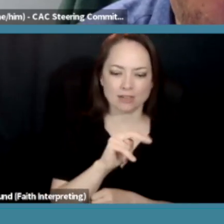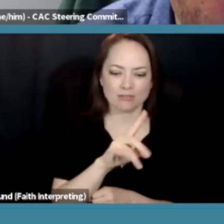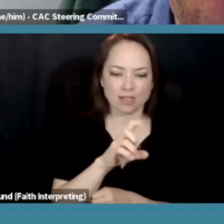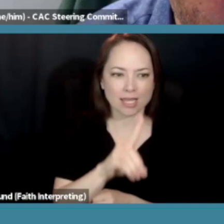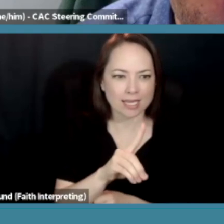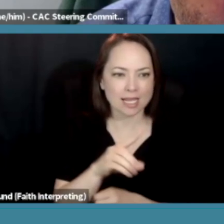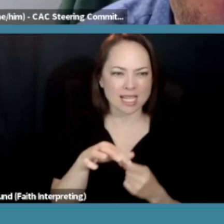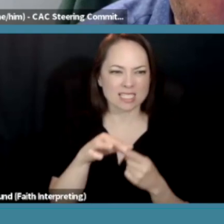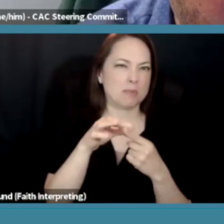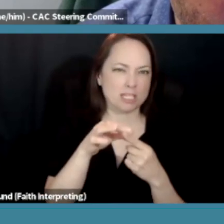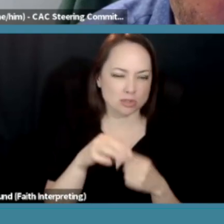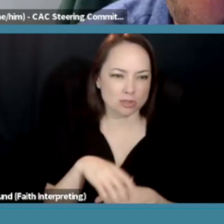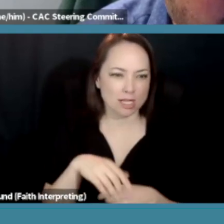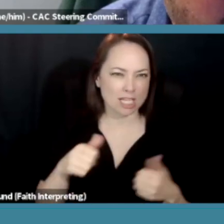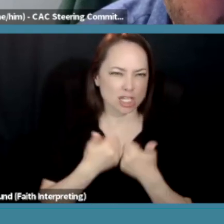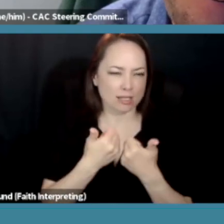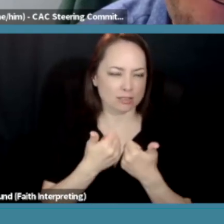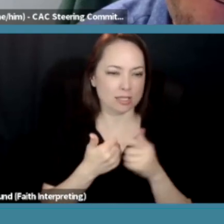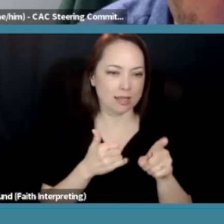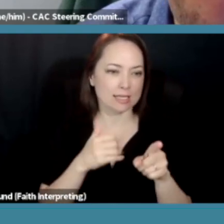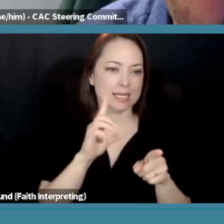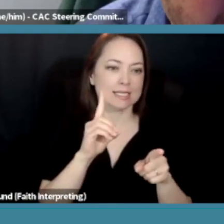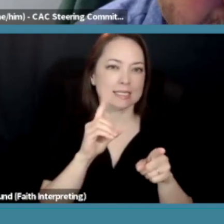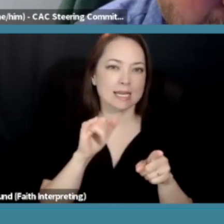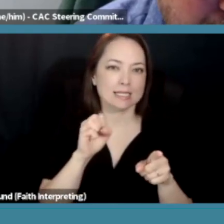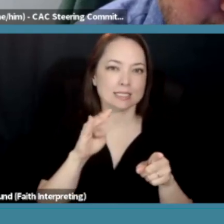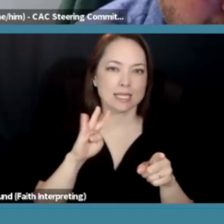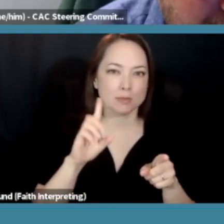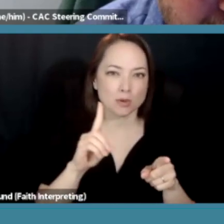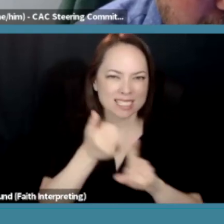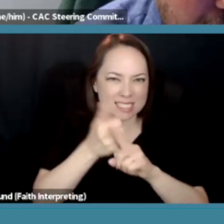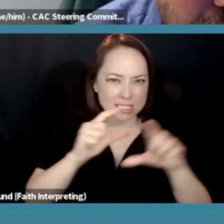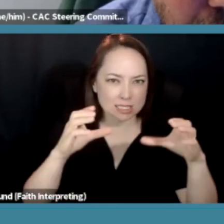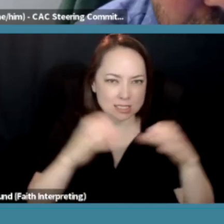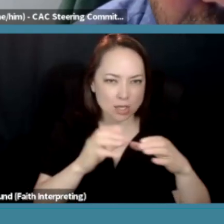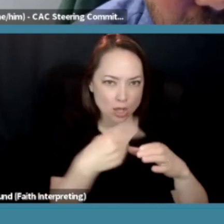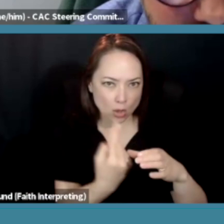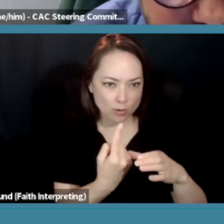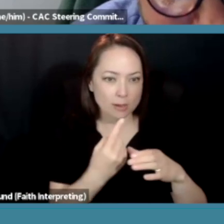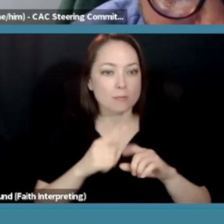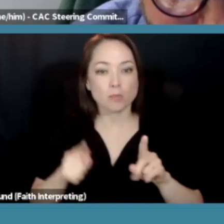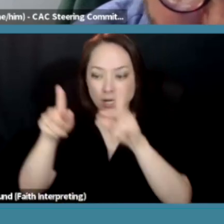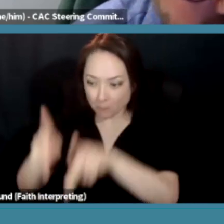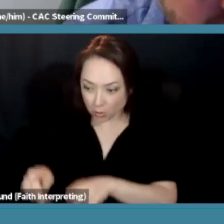I should clarify that that's disabled on its own. But use that Person-First Language. So person with a disability.